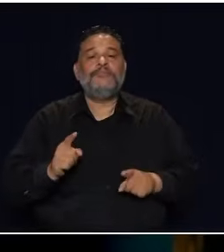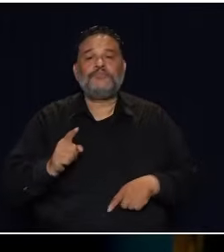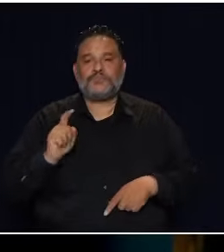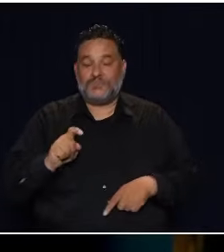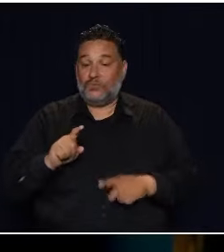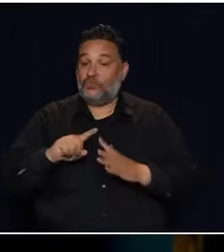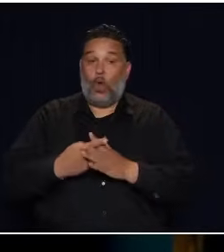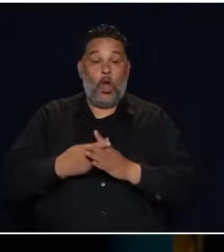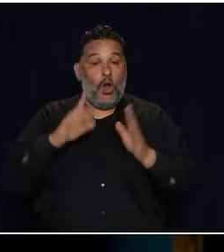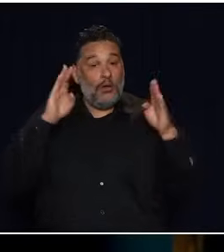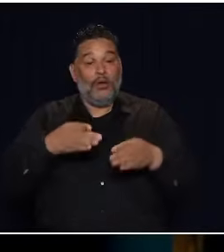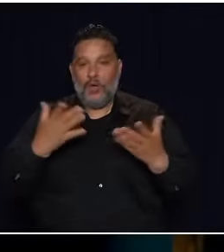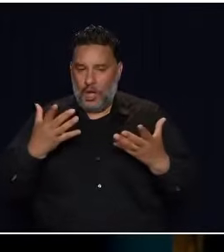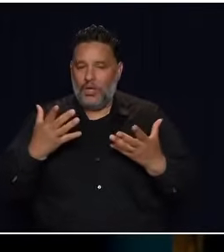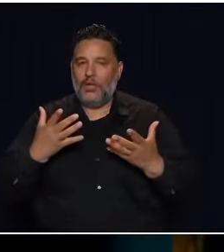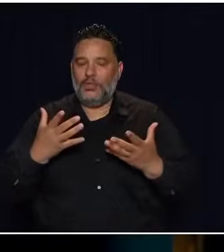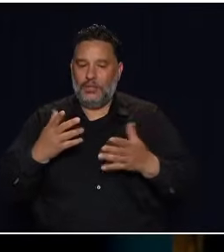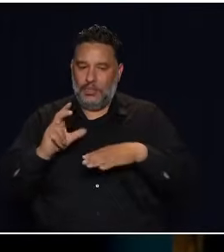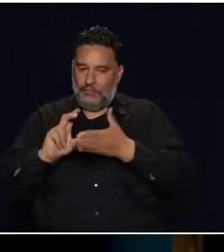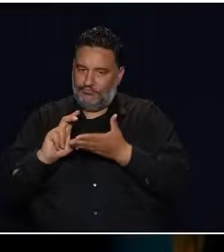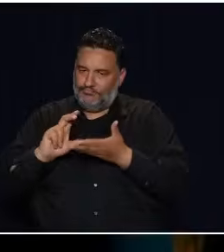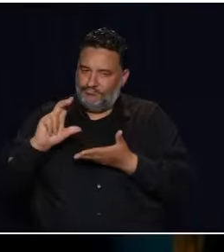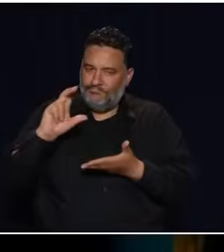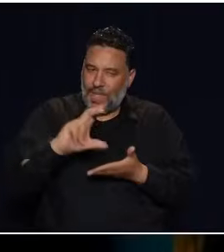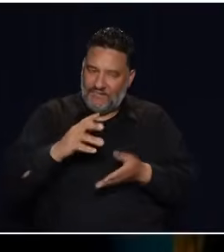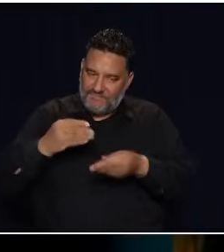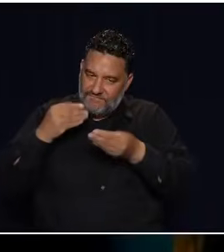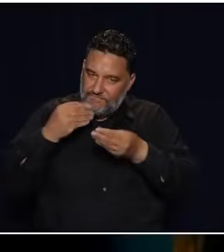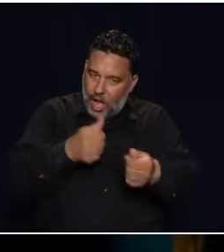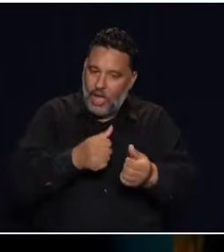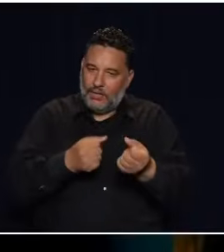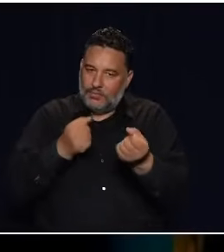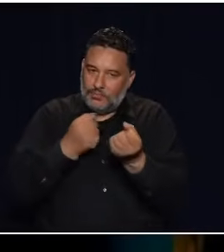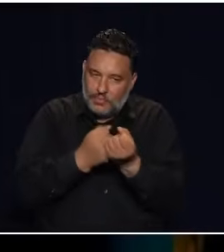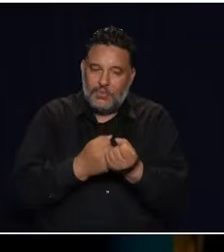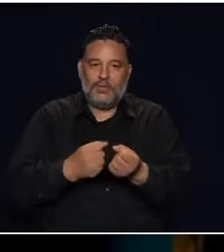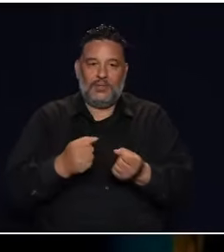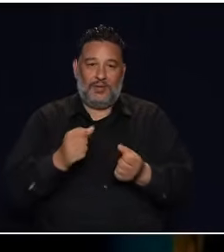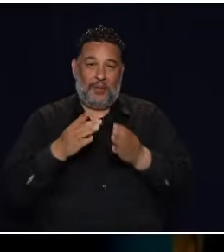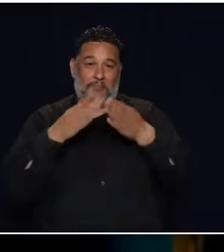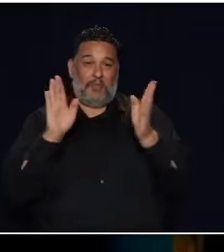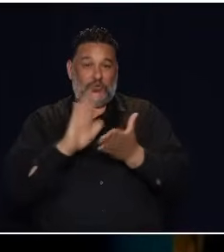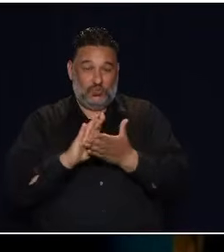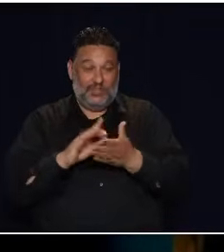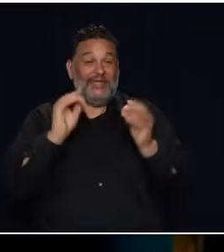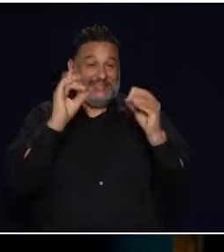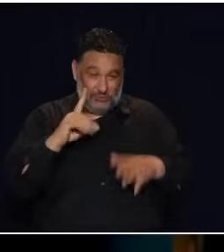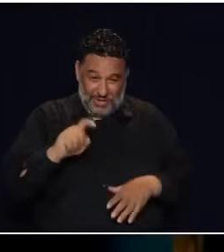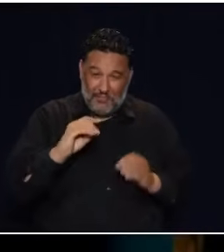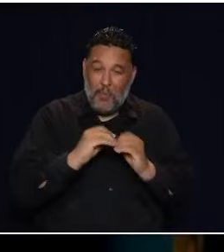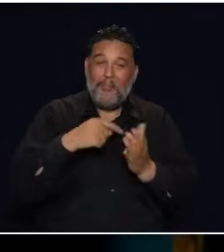THINGS THAT NEED TO HAPPEN, BUT WE NEED TO START WITH FULLY EQUITABLY FUNDING OUR PUBLIC